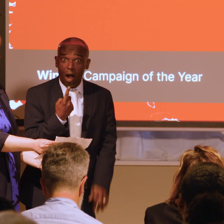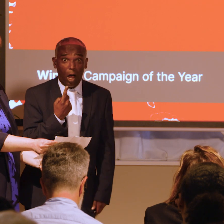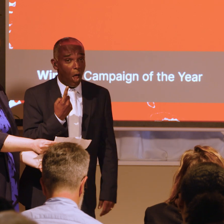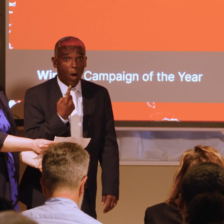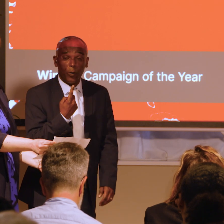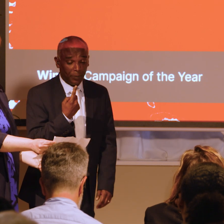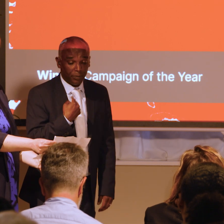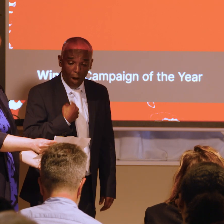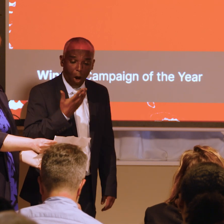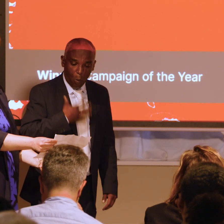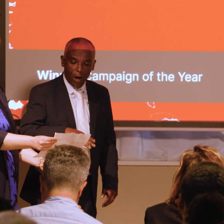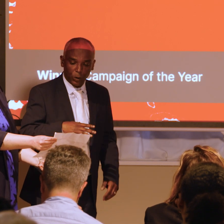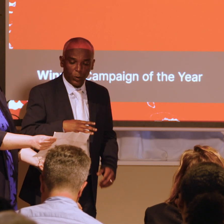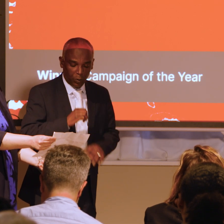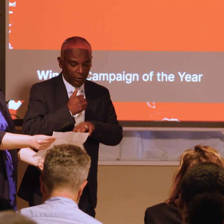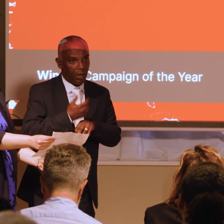I'm not - I can't do it alone.